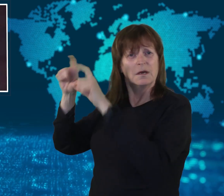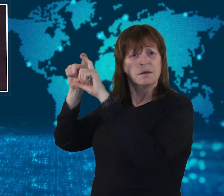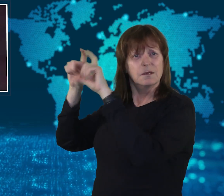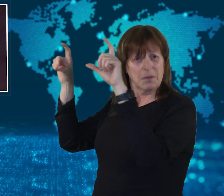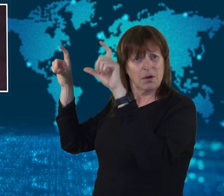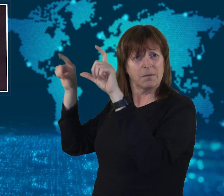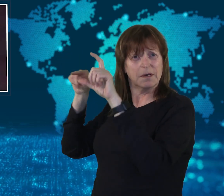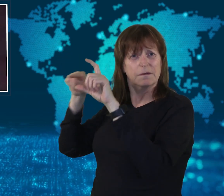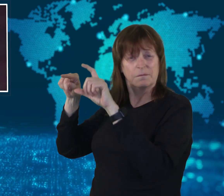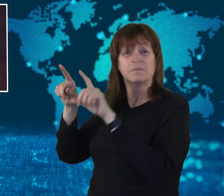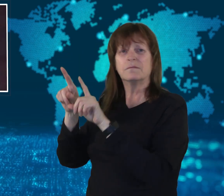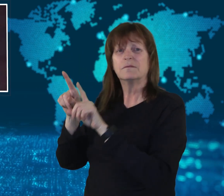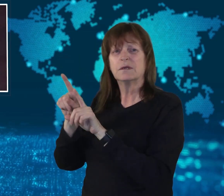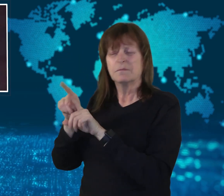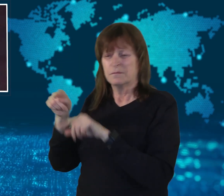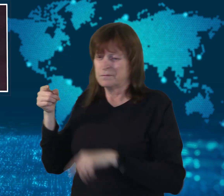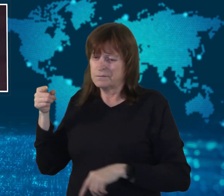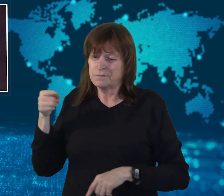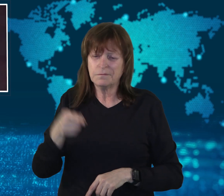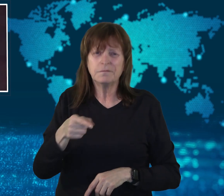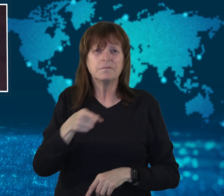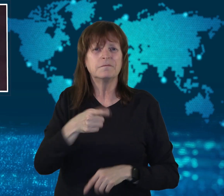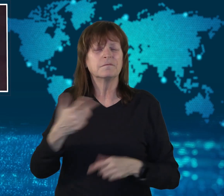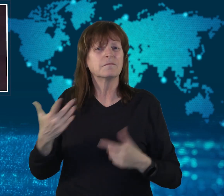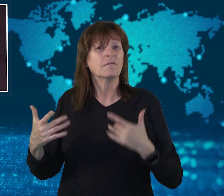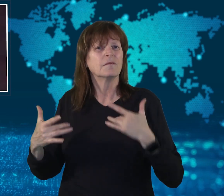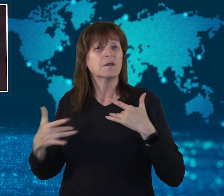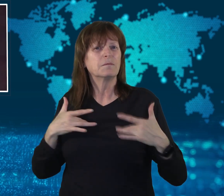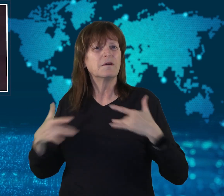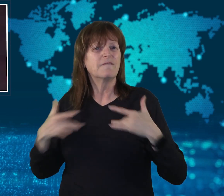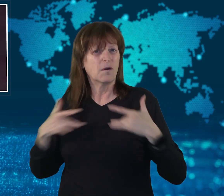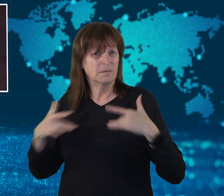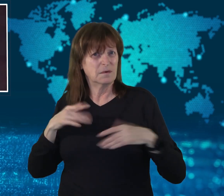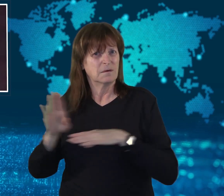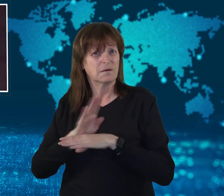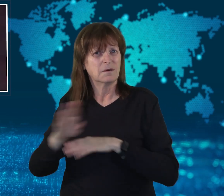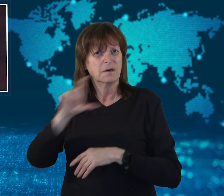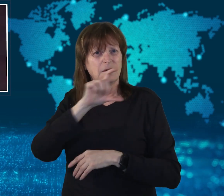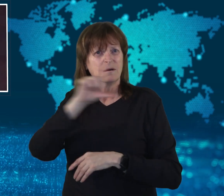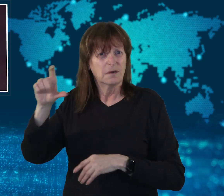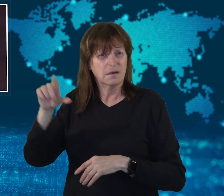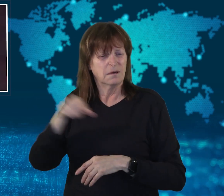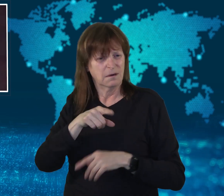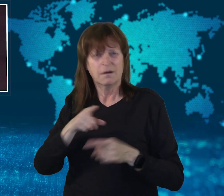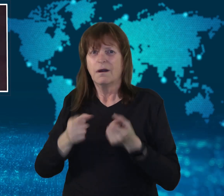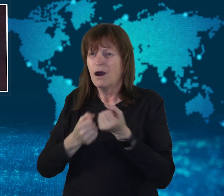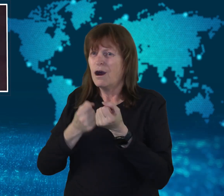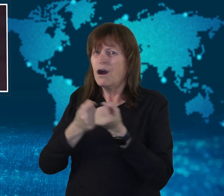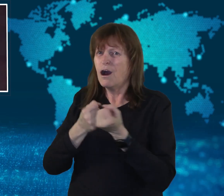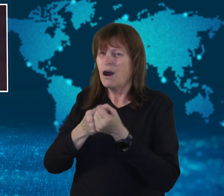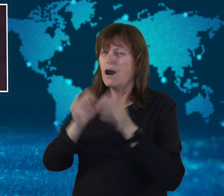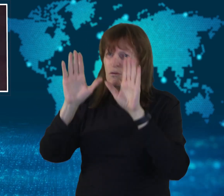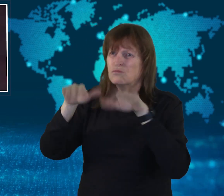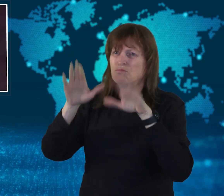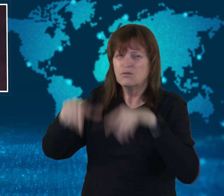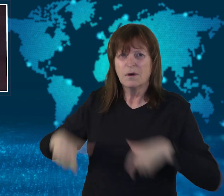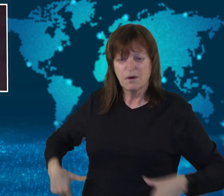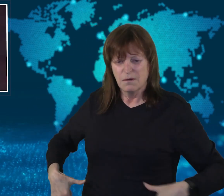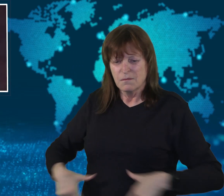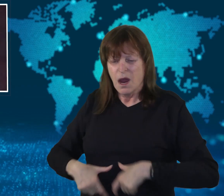The local tourism department has blamed the performance company